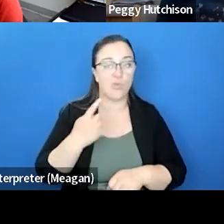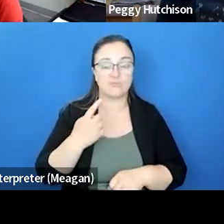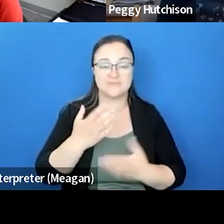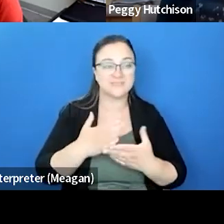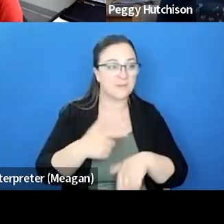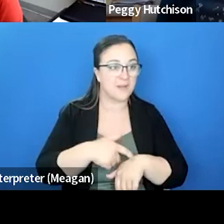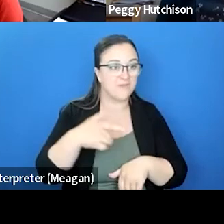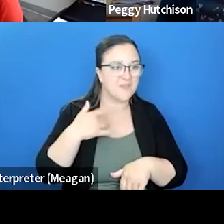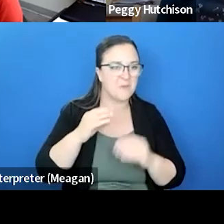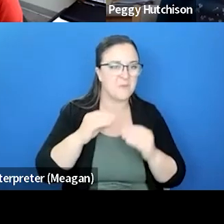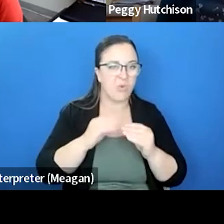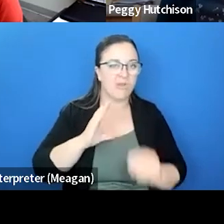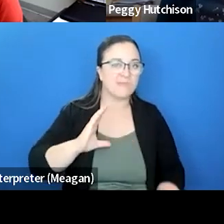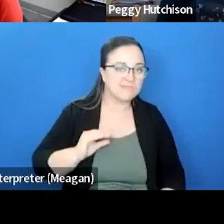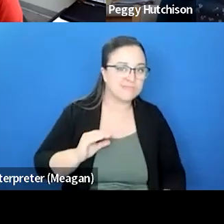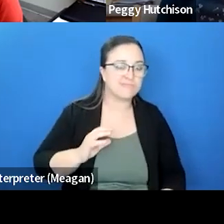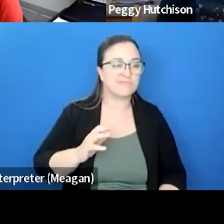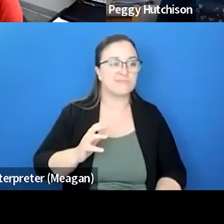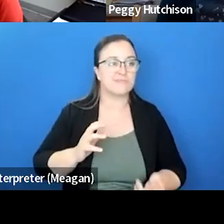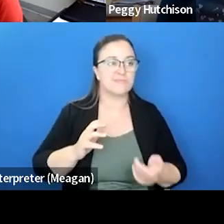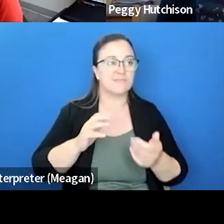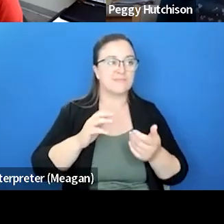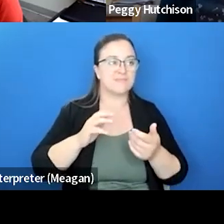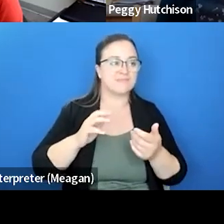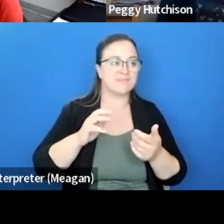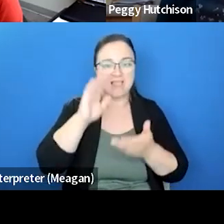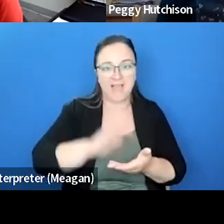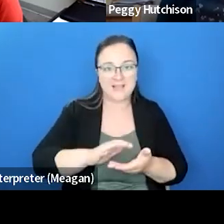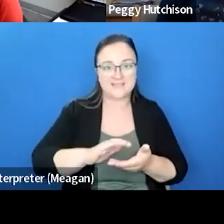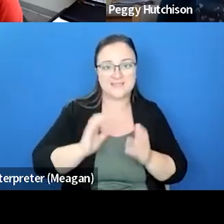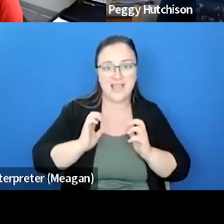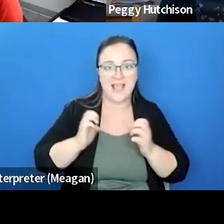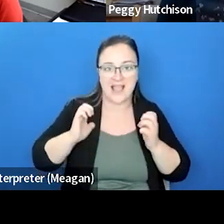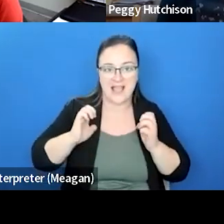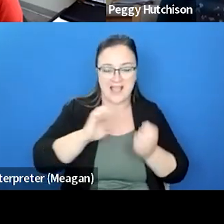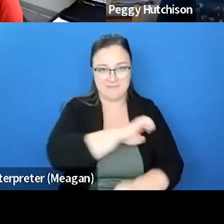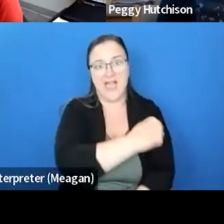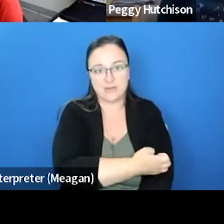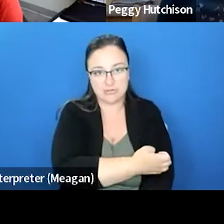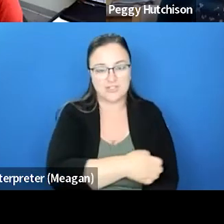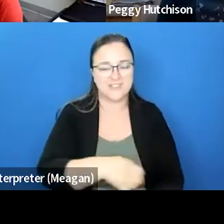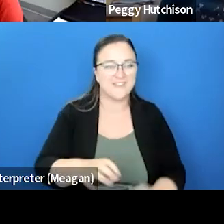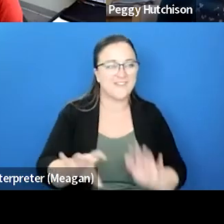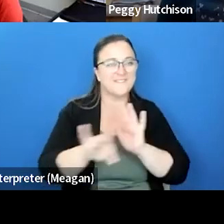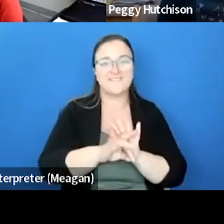then trying to put in certain job tasks or activities that will lend itself to feeling a little bit more drained,